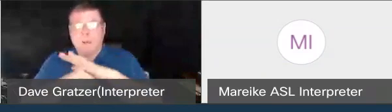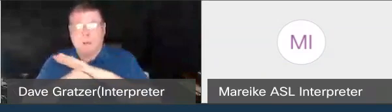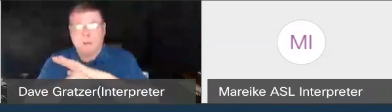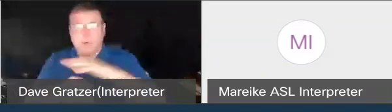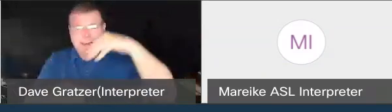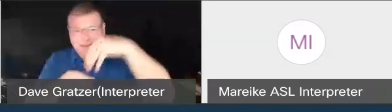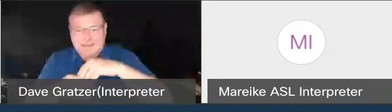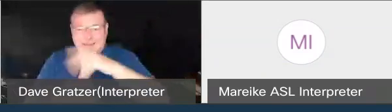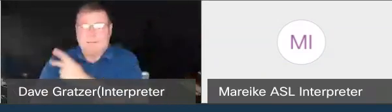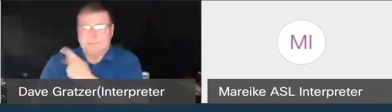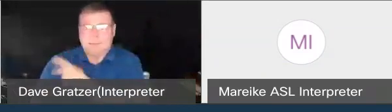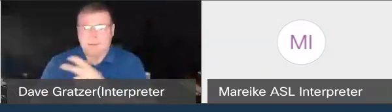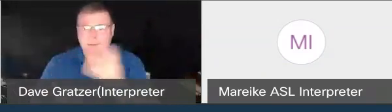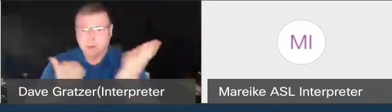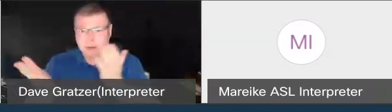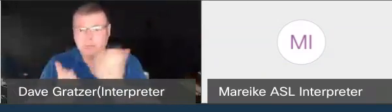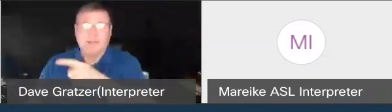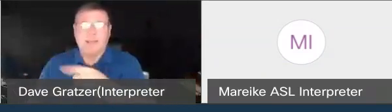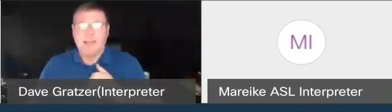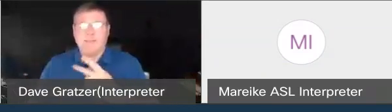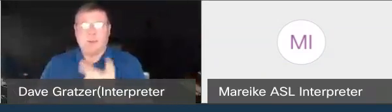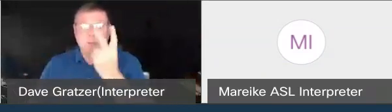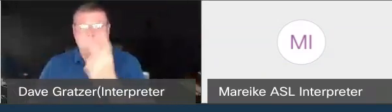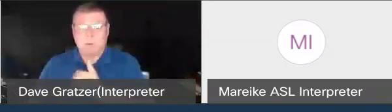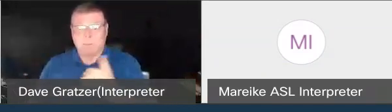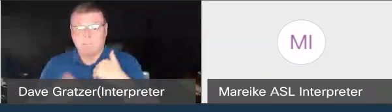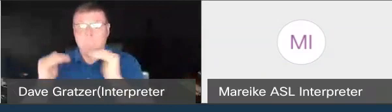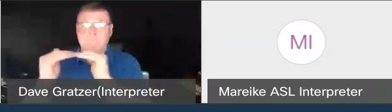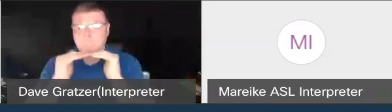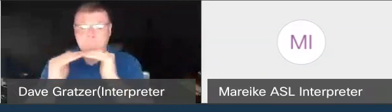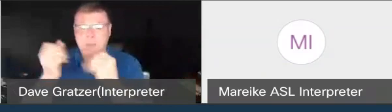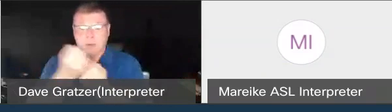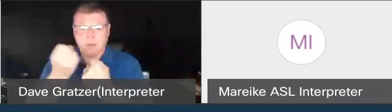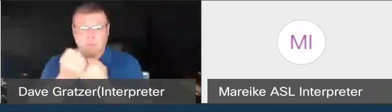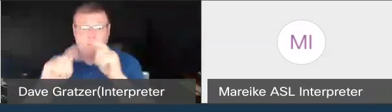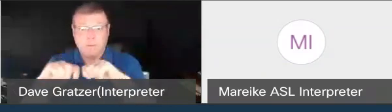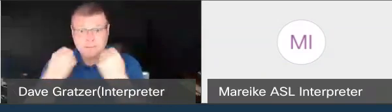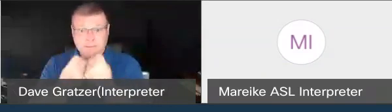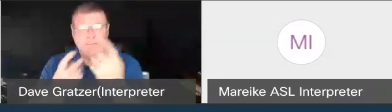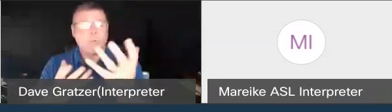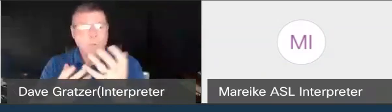um, and said they have two members of their peer support team that would like to, um, essentially use